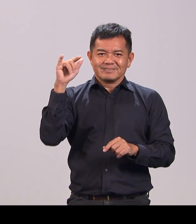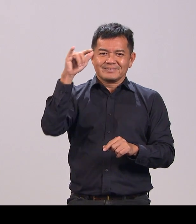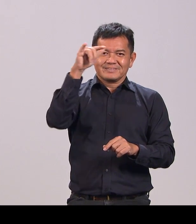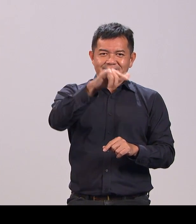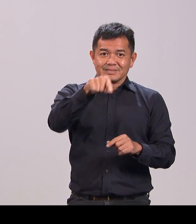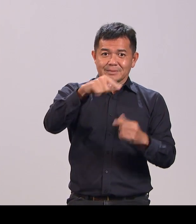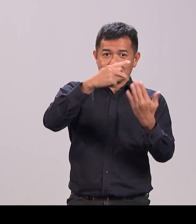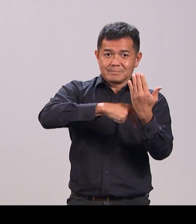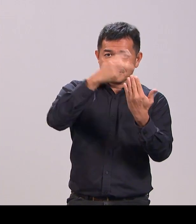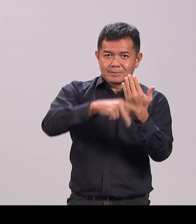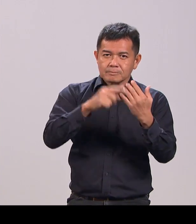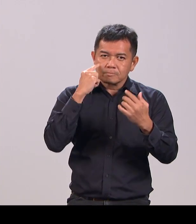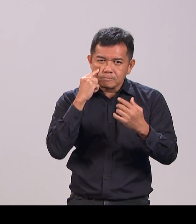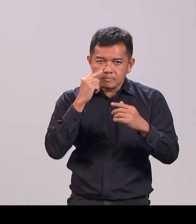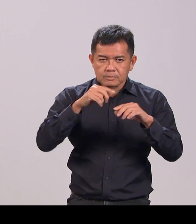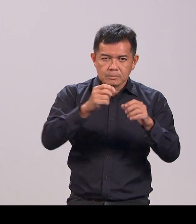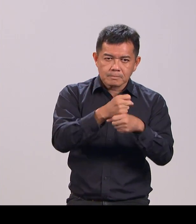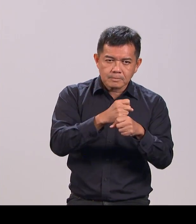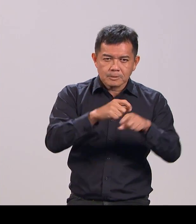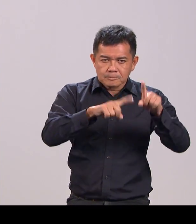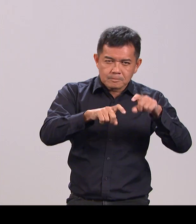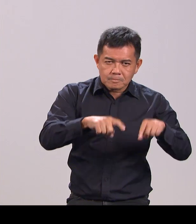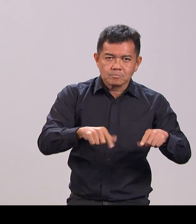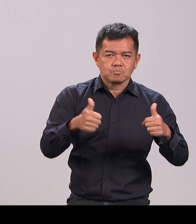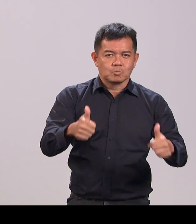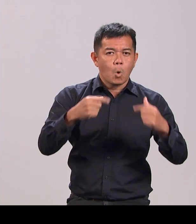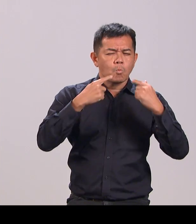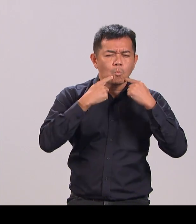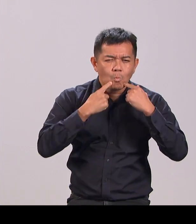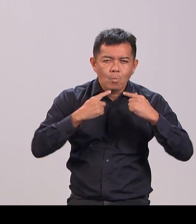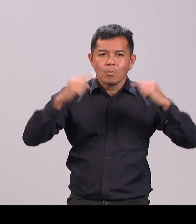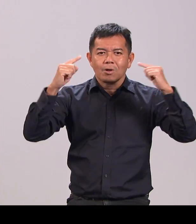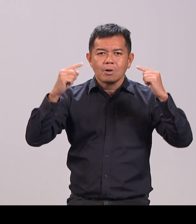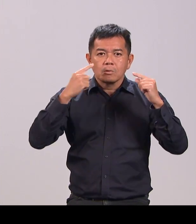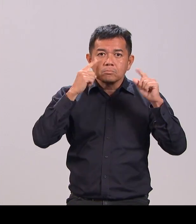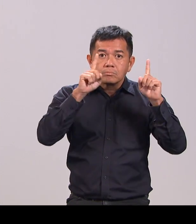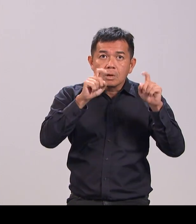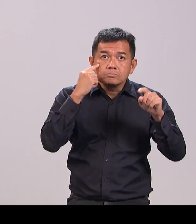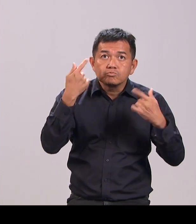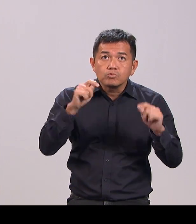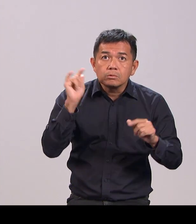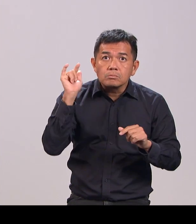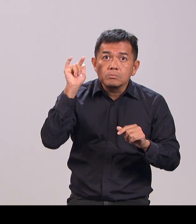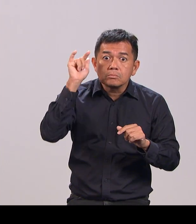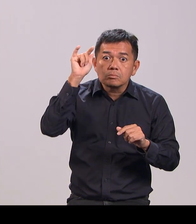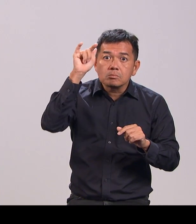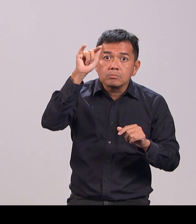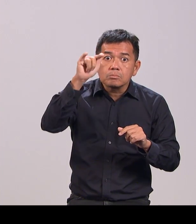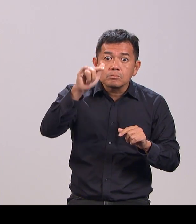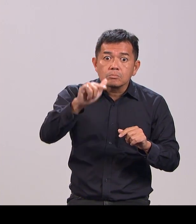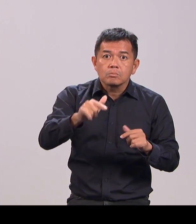they tested it successfully, took it high up in the air, flew it down instrumentally.